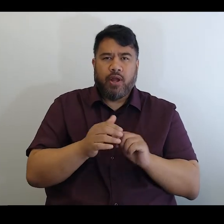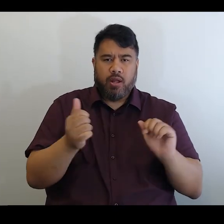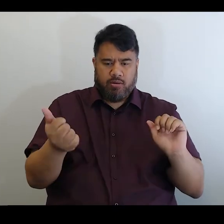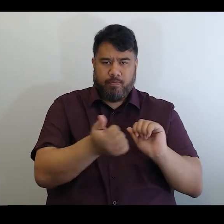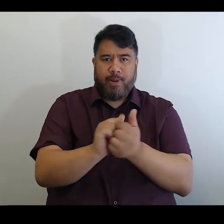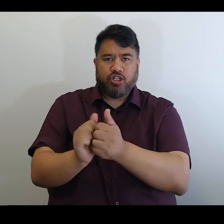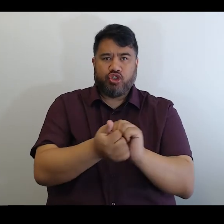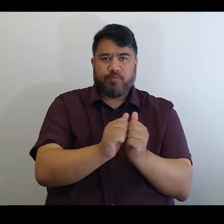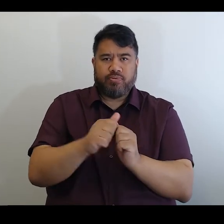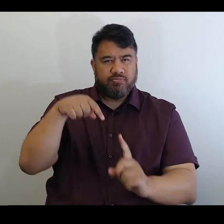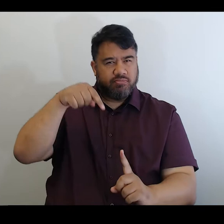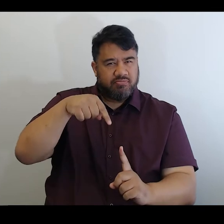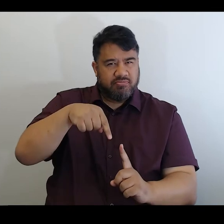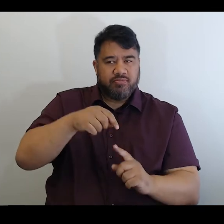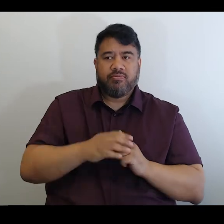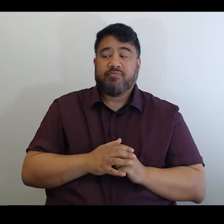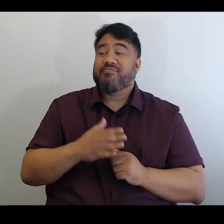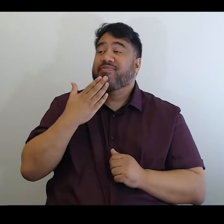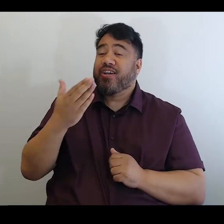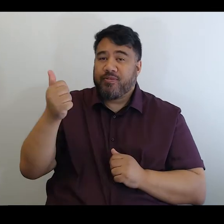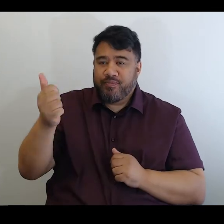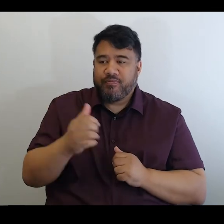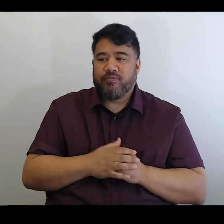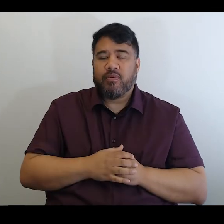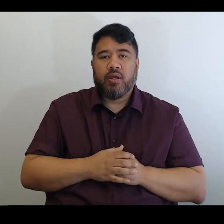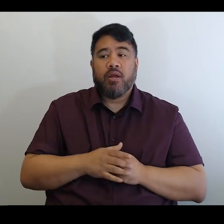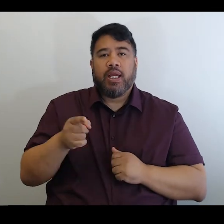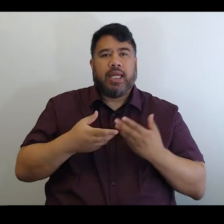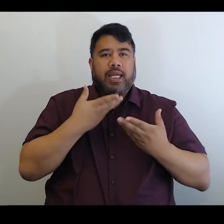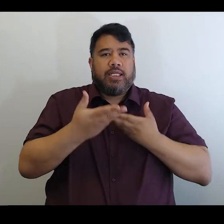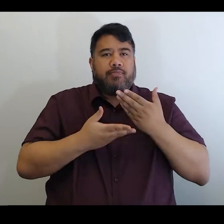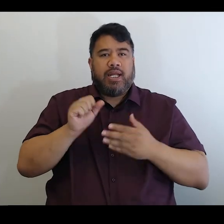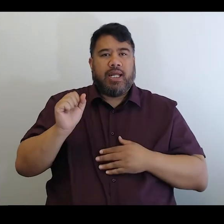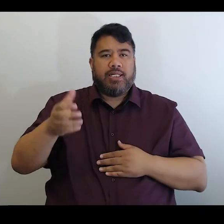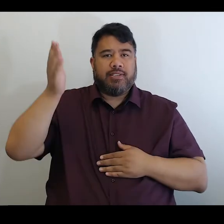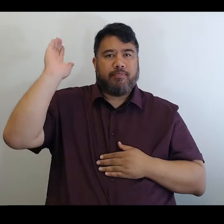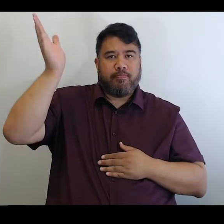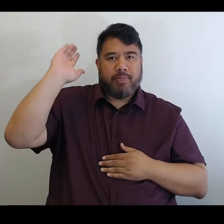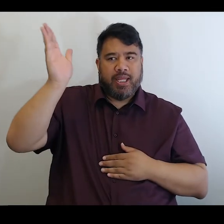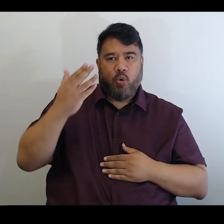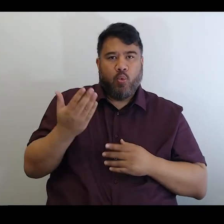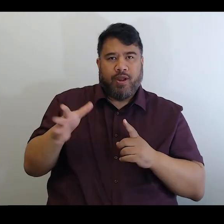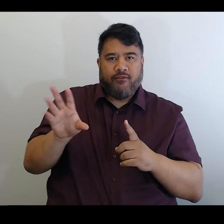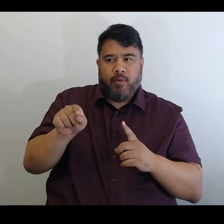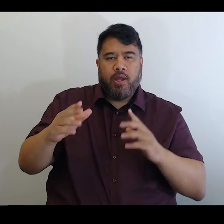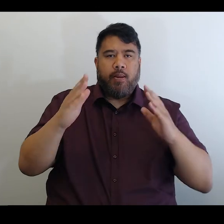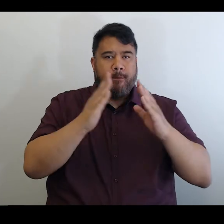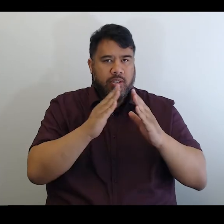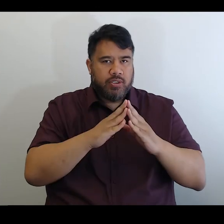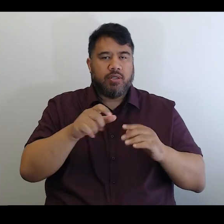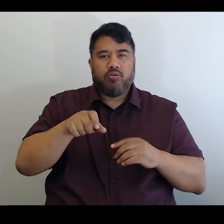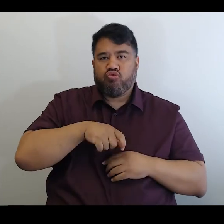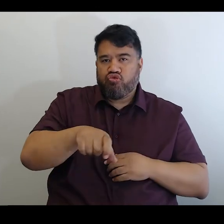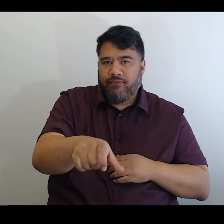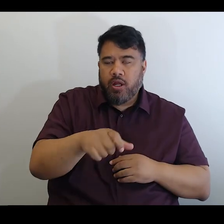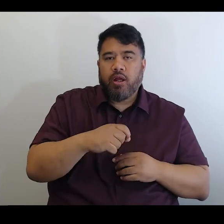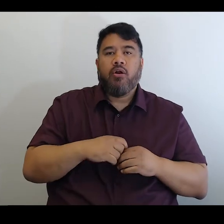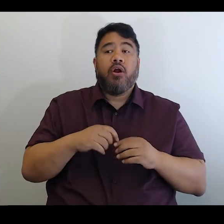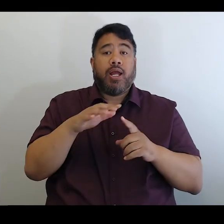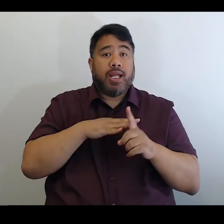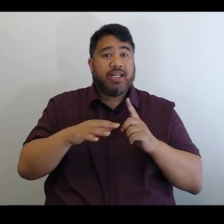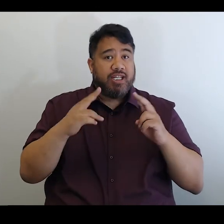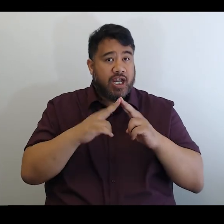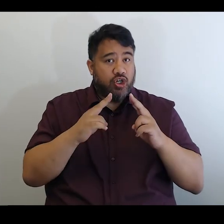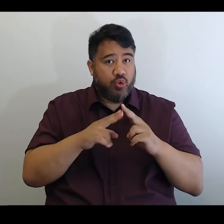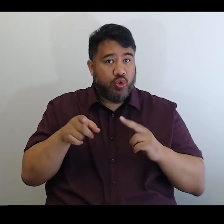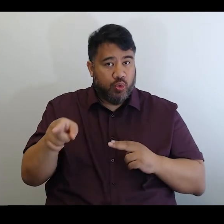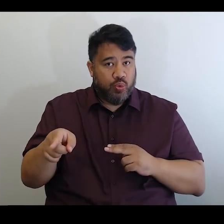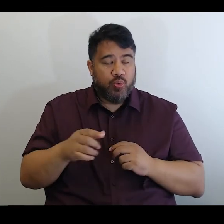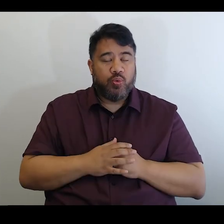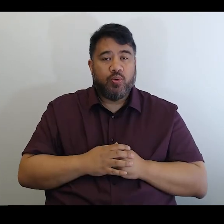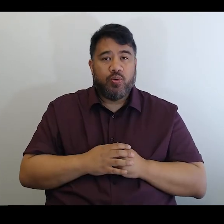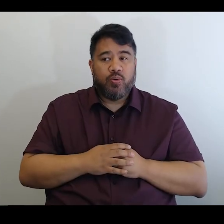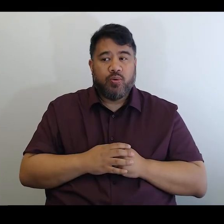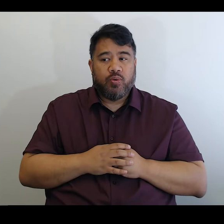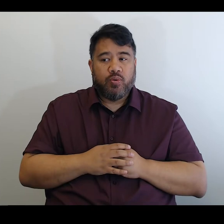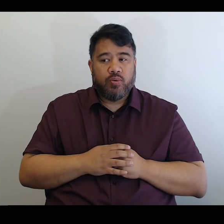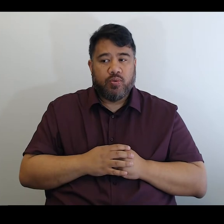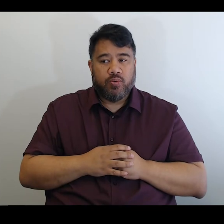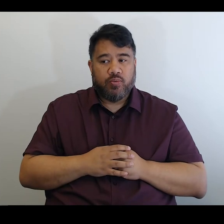Kia ora everybody. Ko Ruahine ngā maunga. Ko Mākaretu te awa. Ko Rakautatahi te marae. Ko Ngati Kahungunu ki Tamatea te iwi. He Tangata mata rehu ahau.